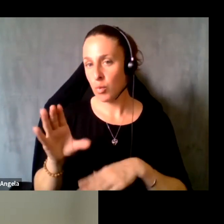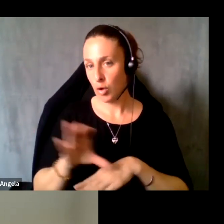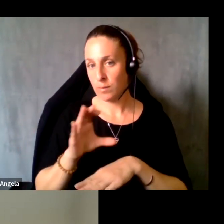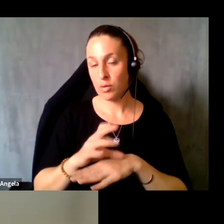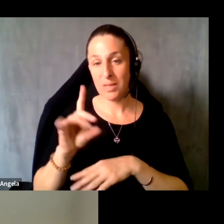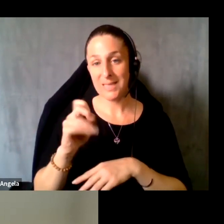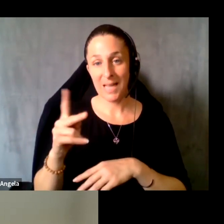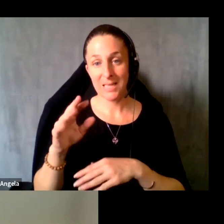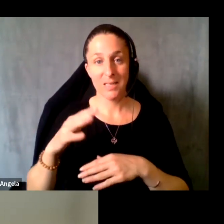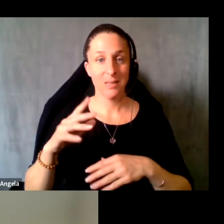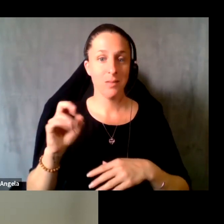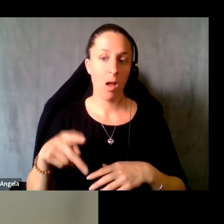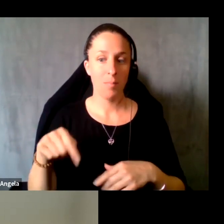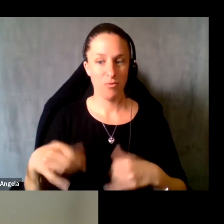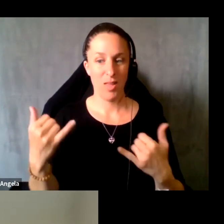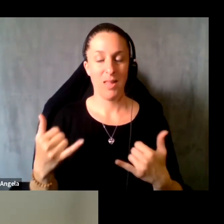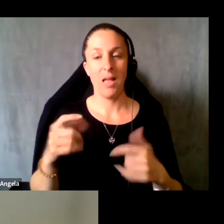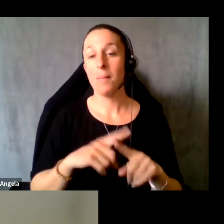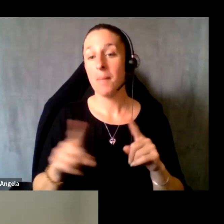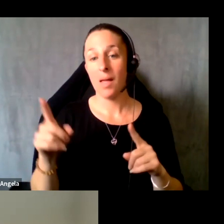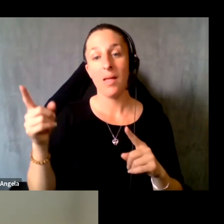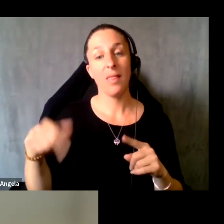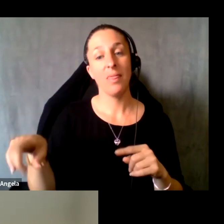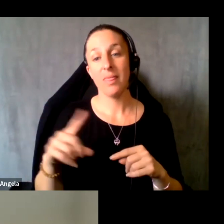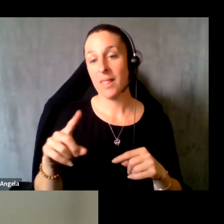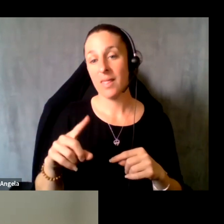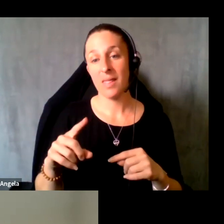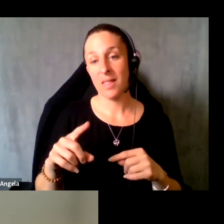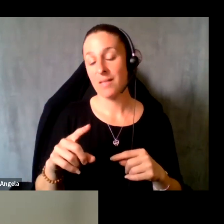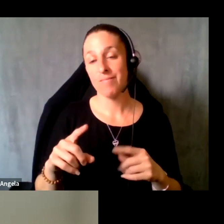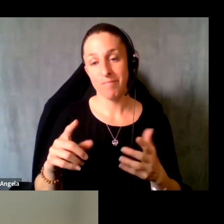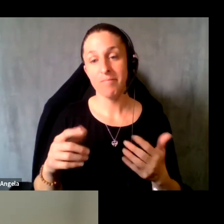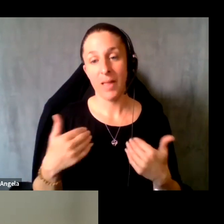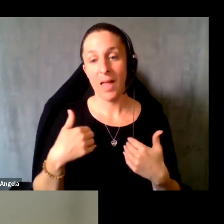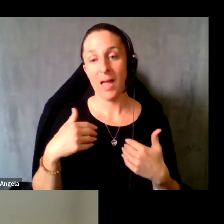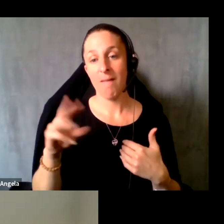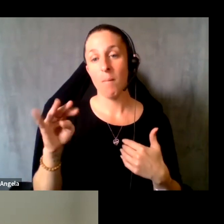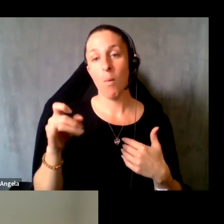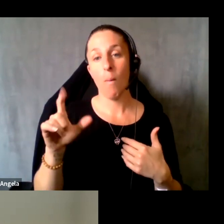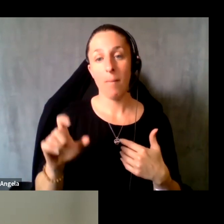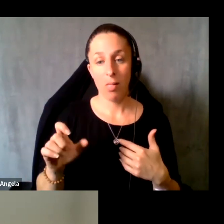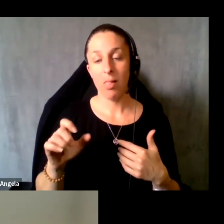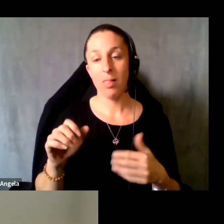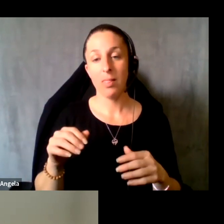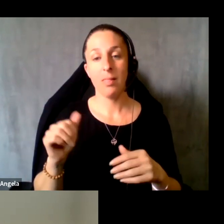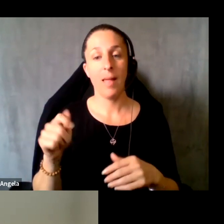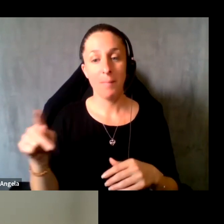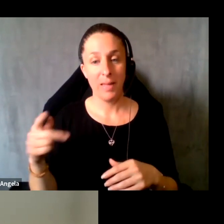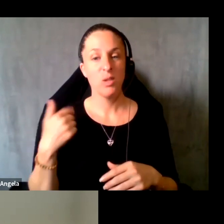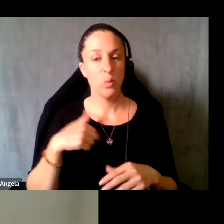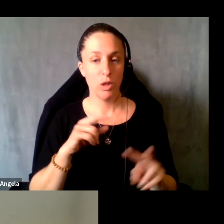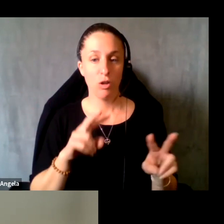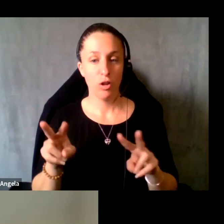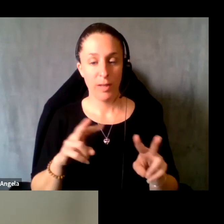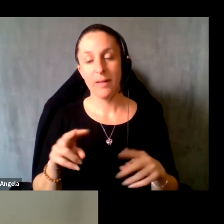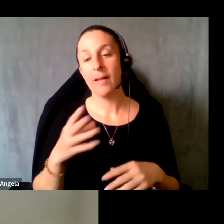at this time. But there are mobile applications that we are looking at, and there are some